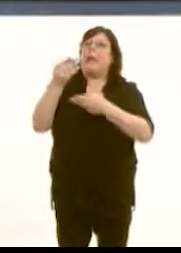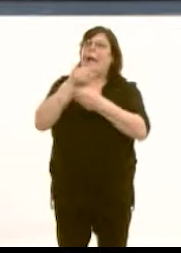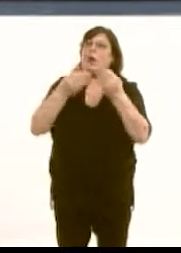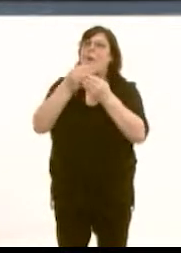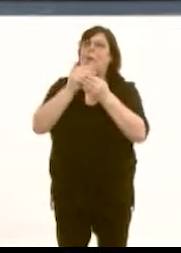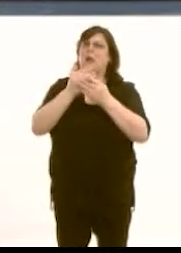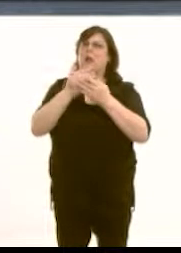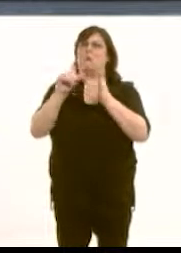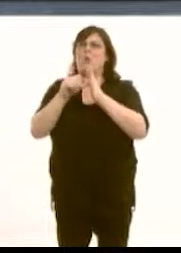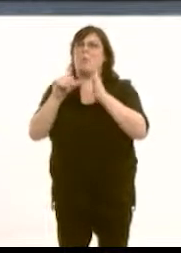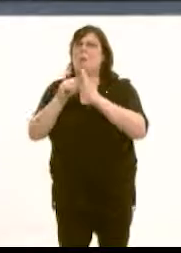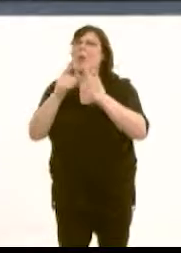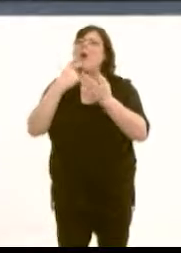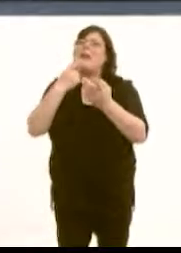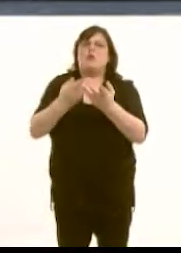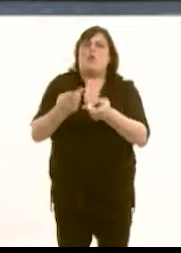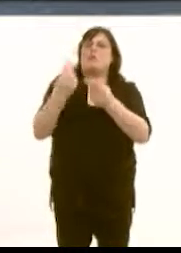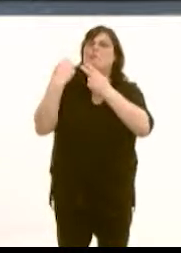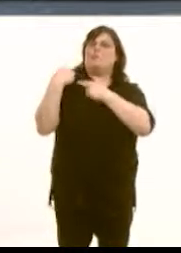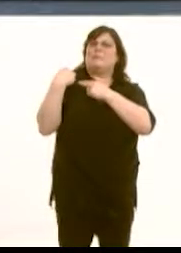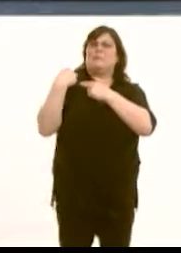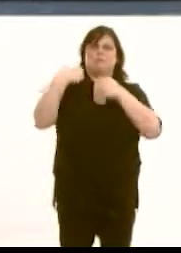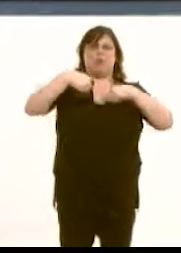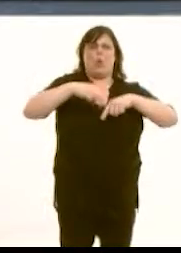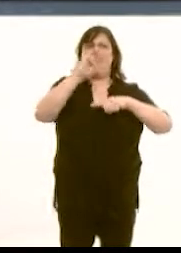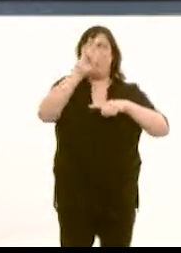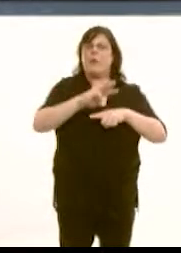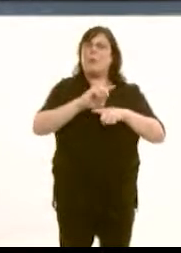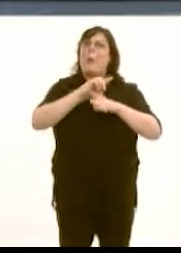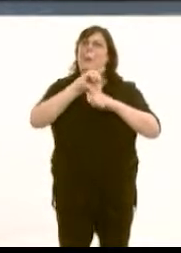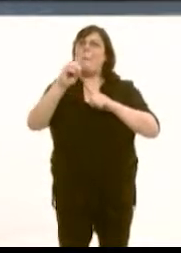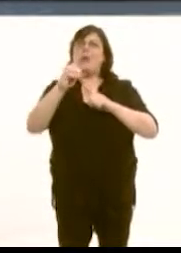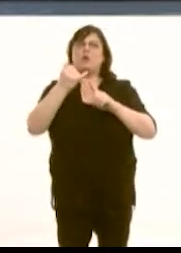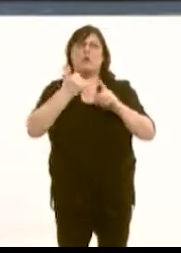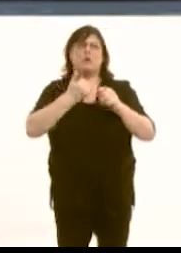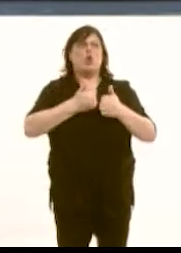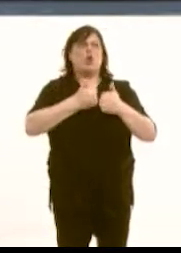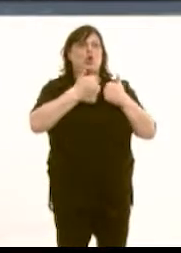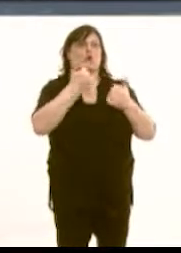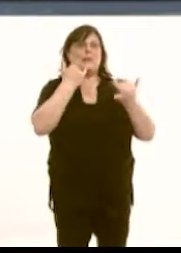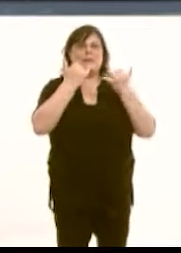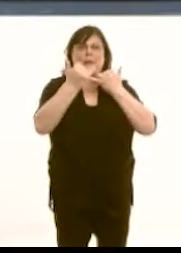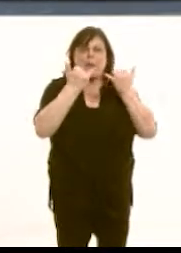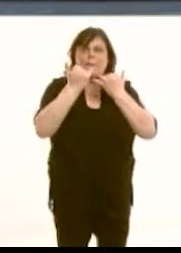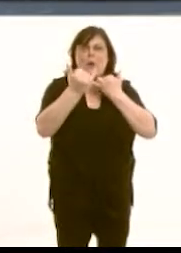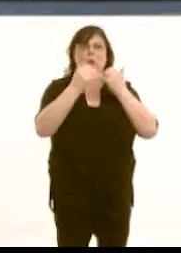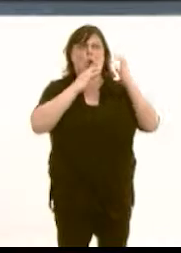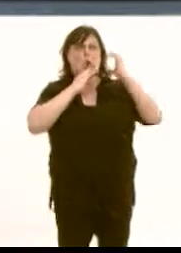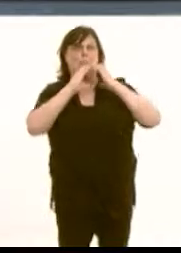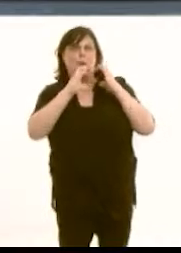devolved issues, and mobile telephony and good signals are crucial to the delivery of both.